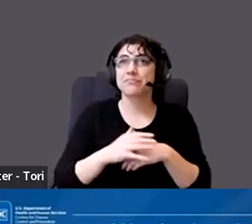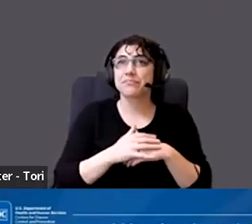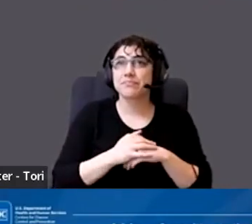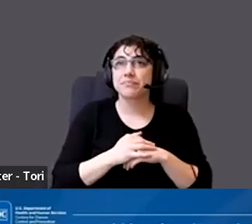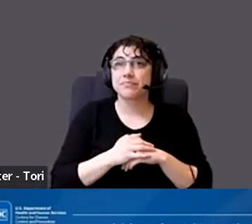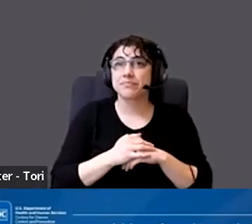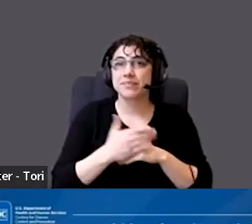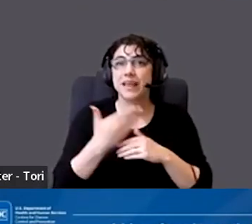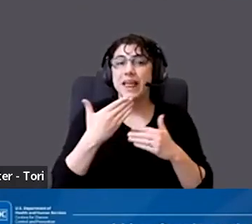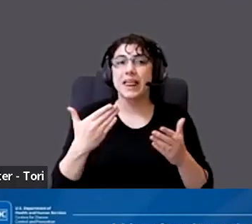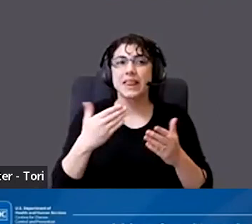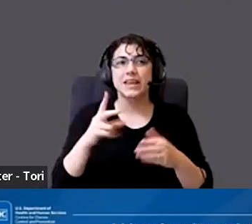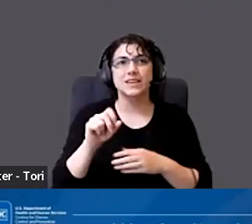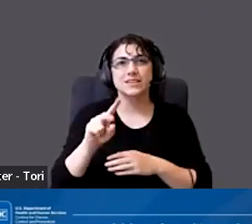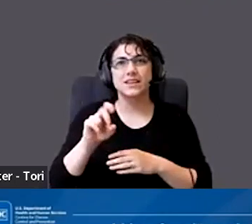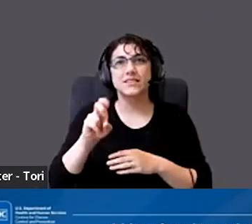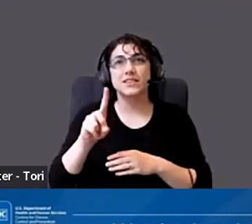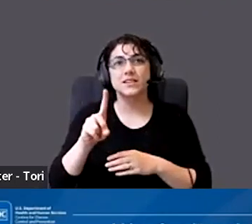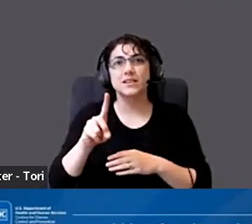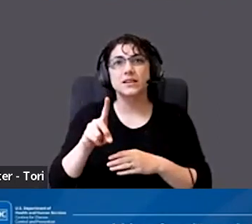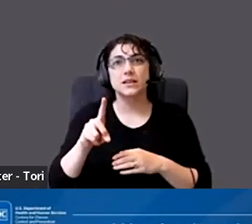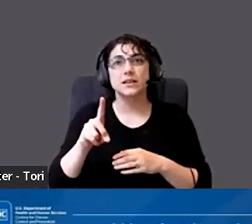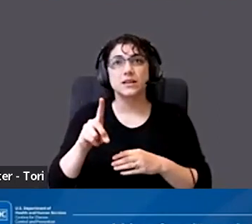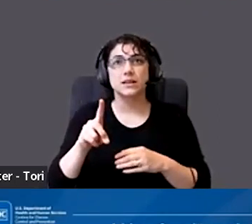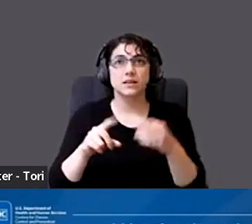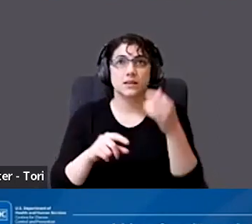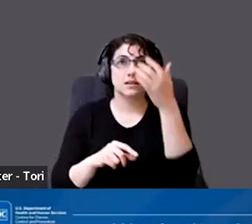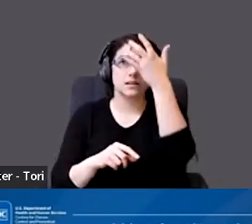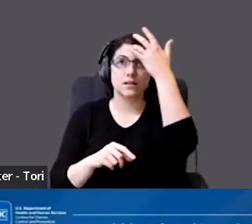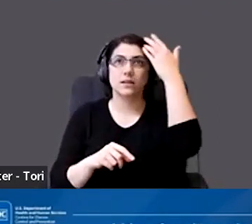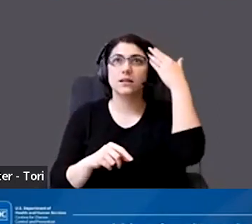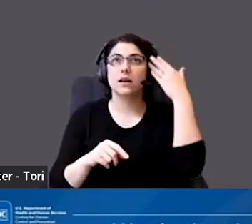We -- as everyone on the Advisory Committee knows,